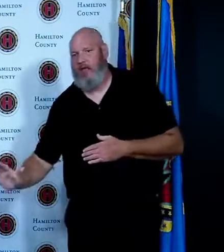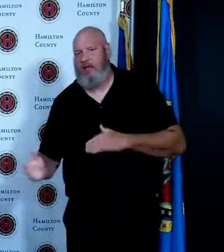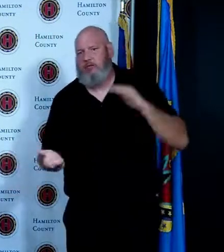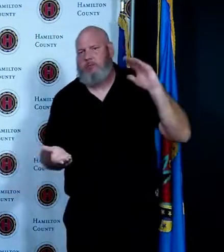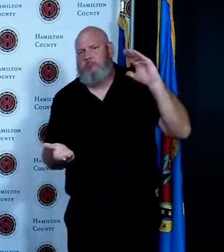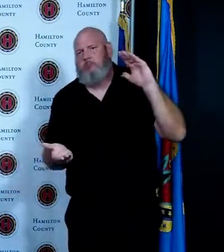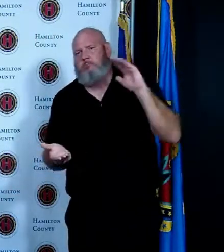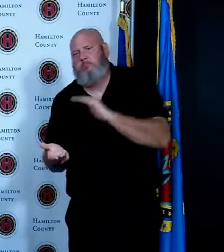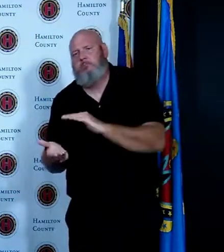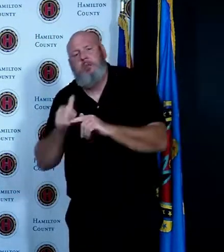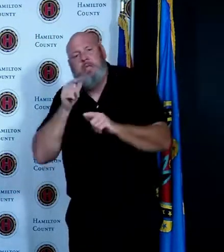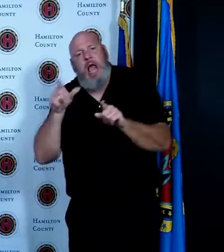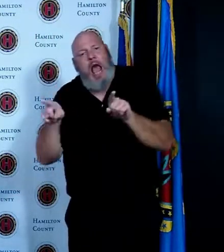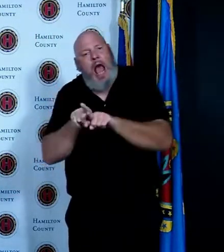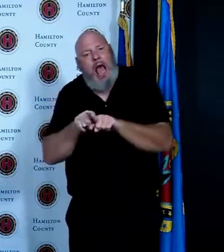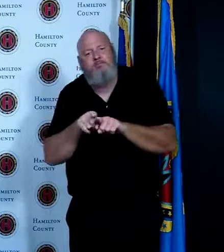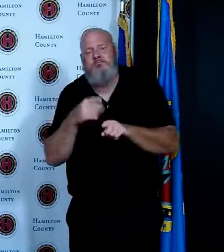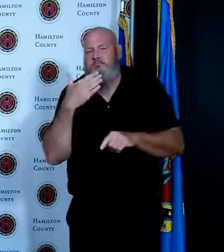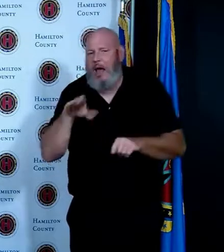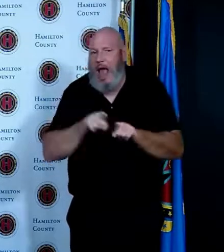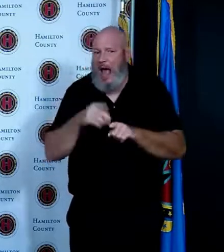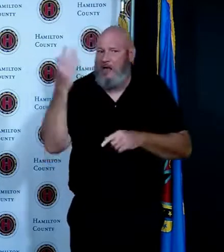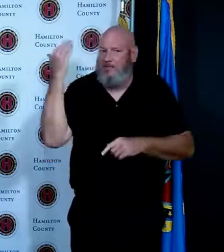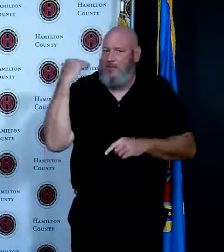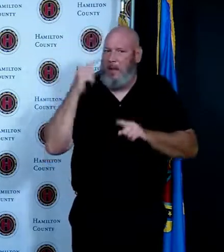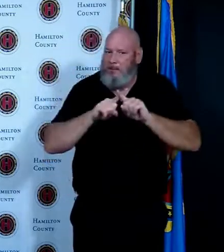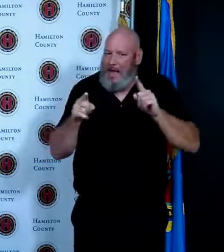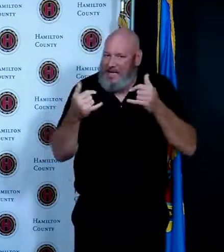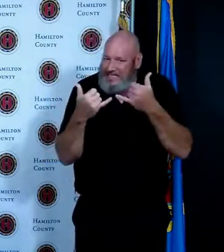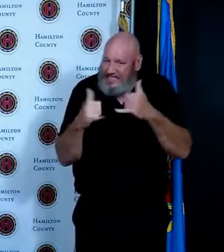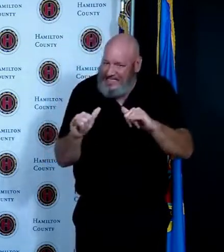the wrong direction which makes it even more important that we start to change